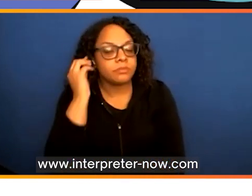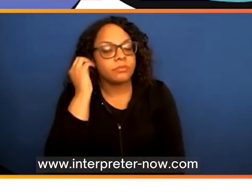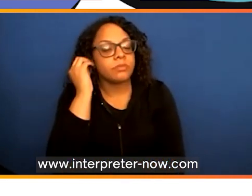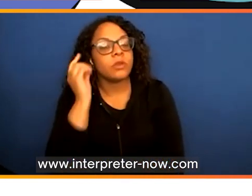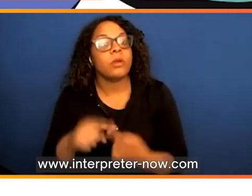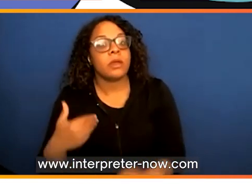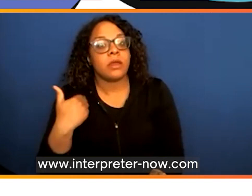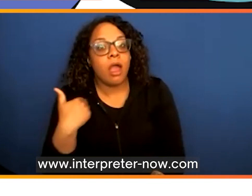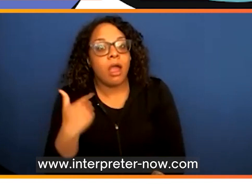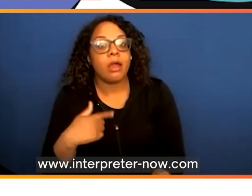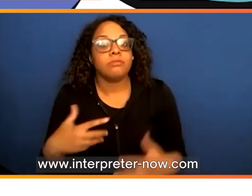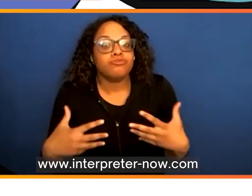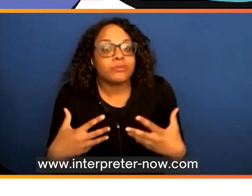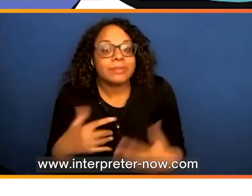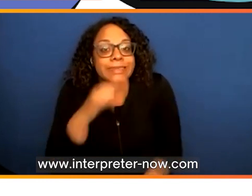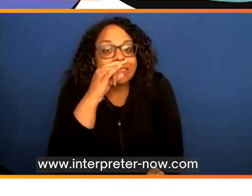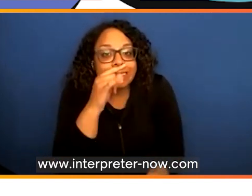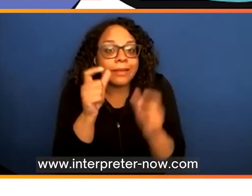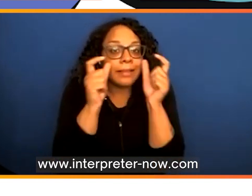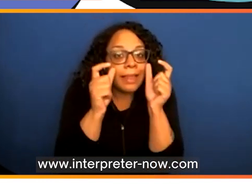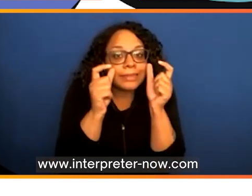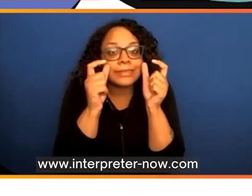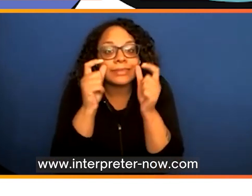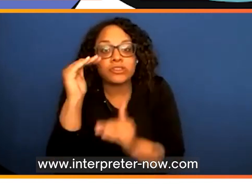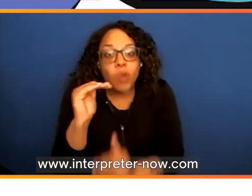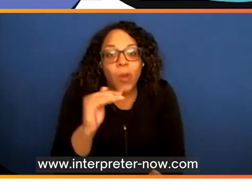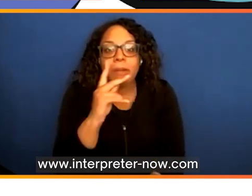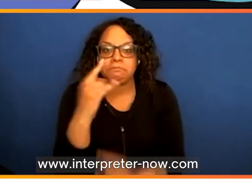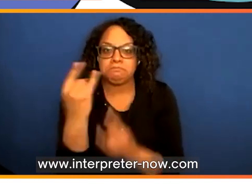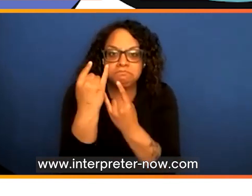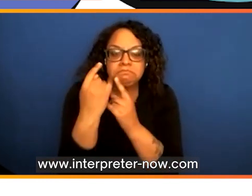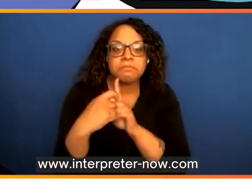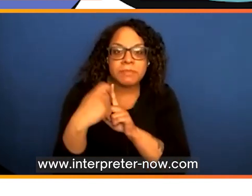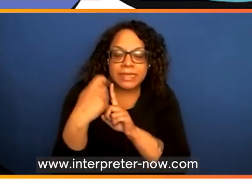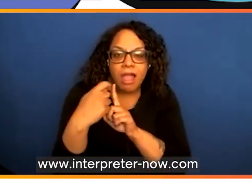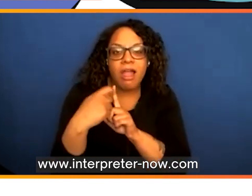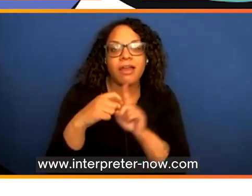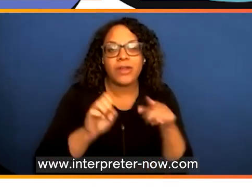I was a short, chubby fat kid with glasses. So I got picked on for some time of my elementary